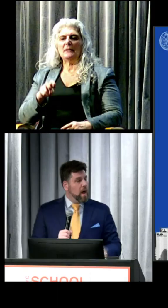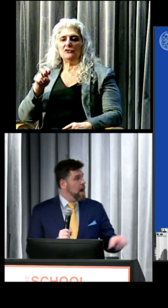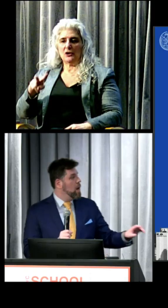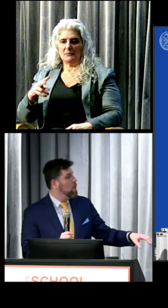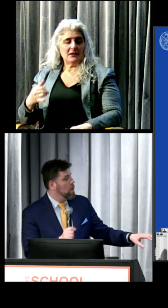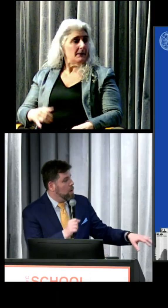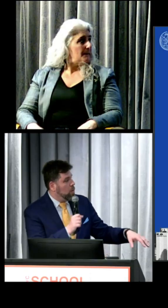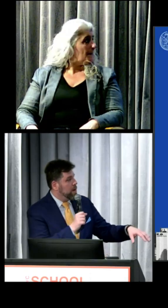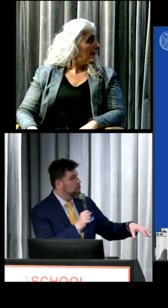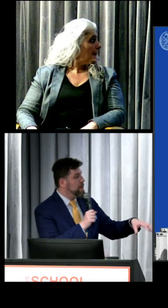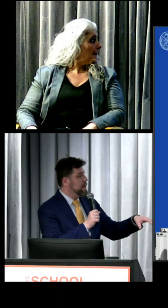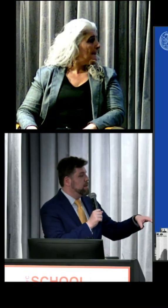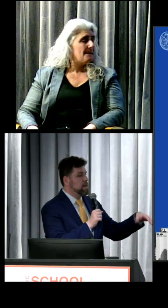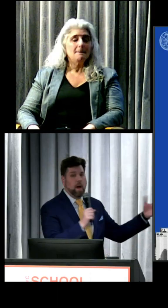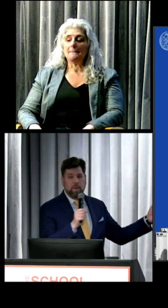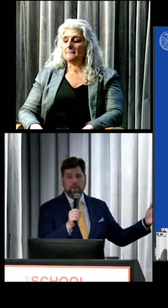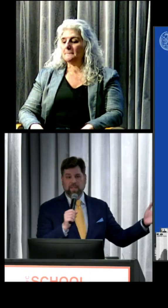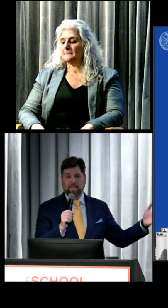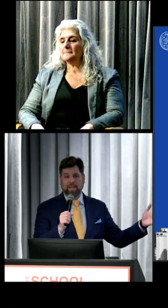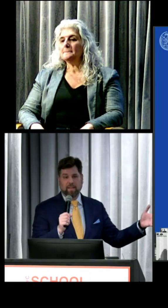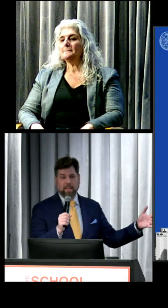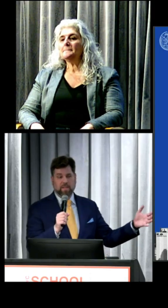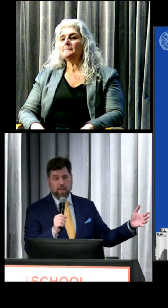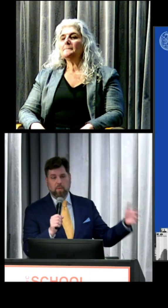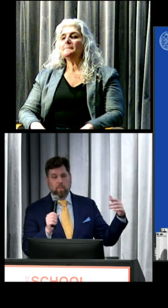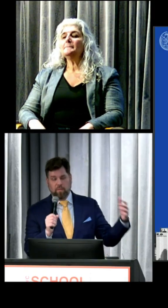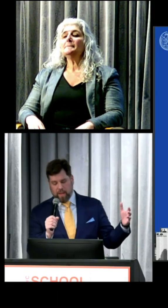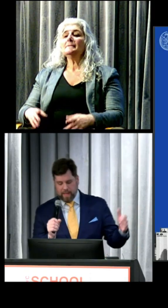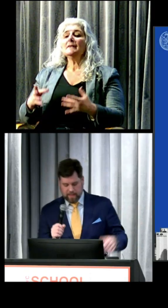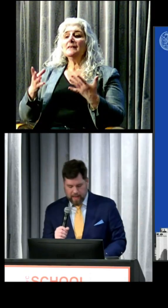all of these connected systems come together and make the city run.